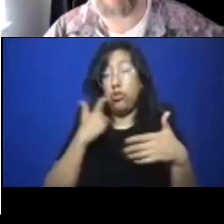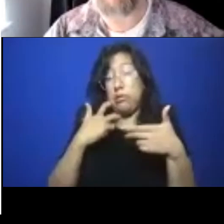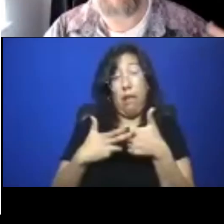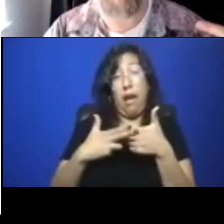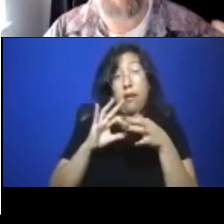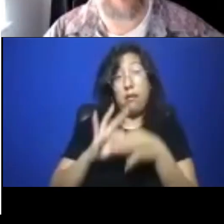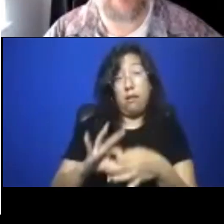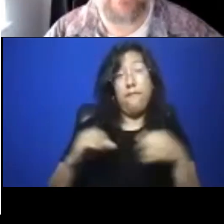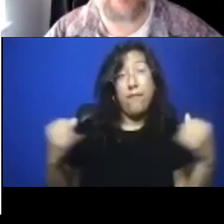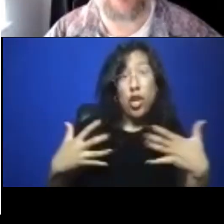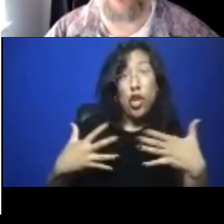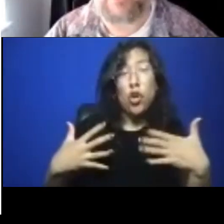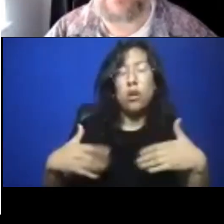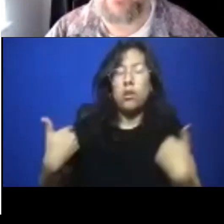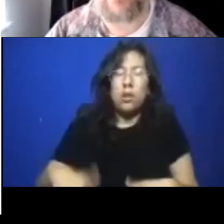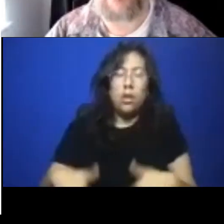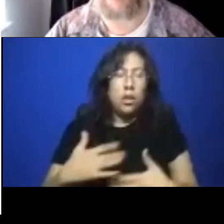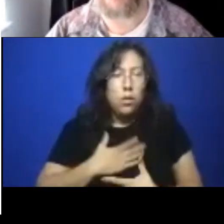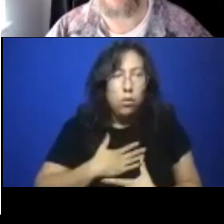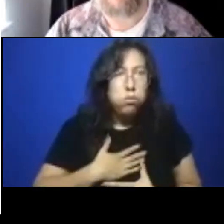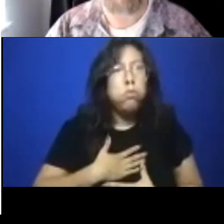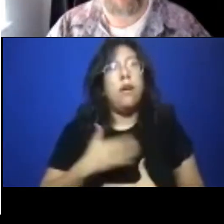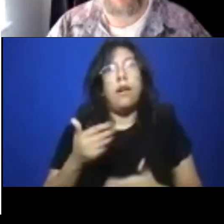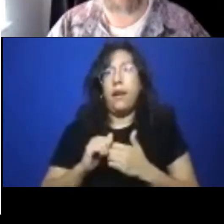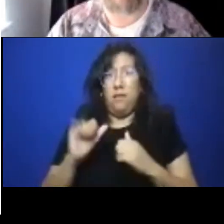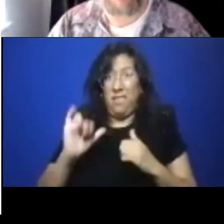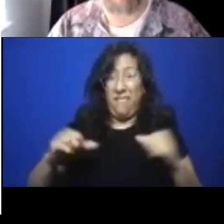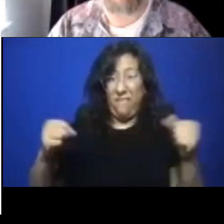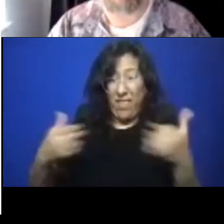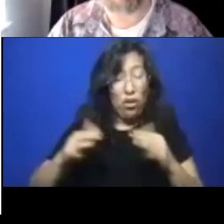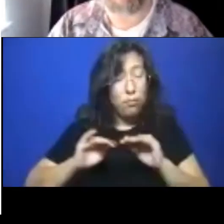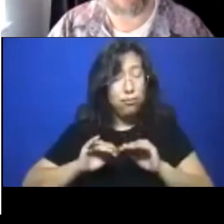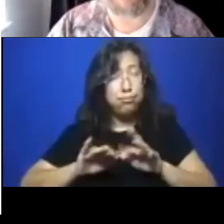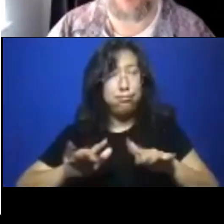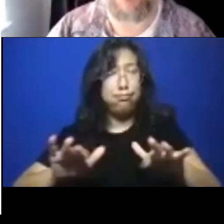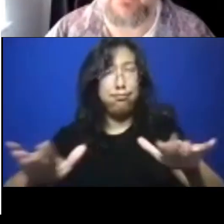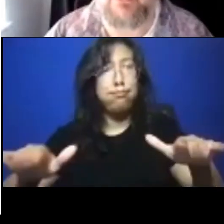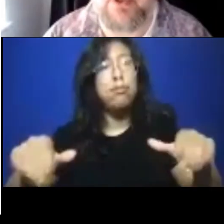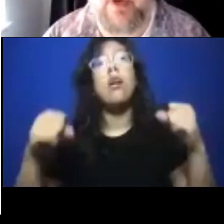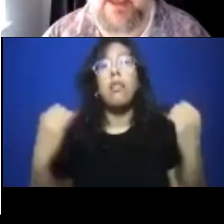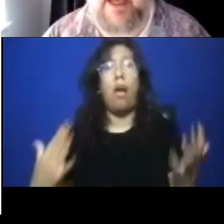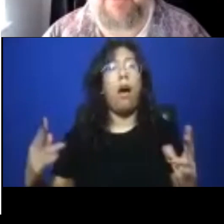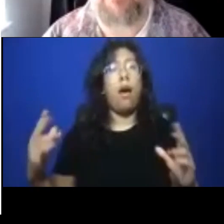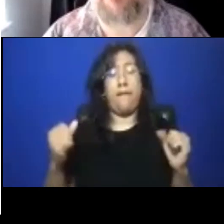about how pervasive it is and widespread it is, we have a lot of fear that's in our culture right now.